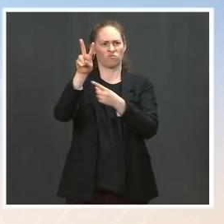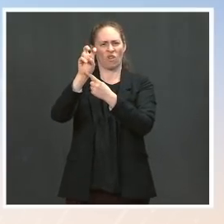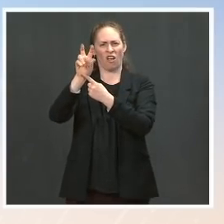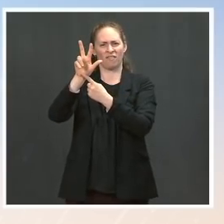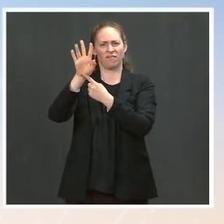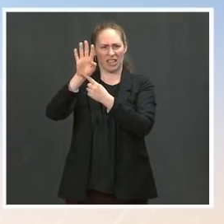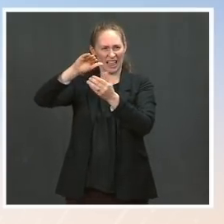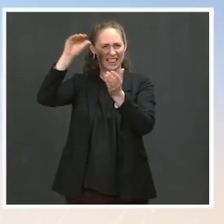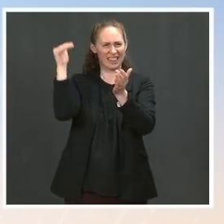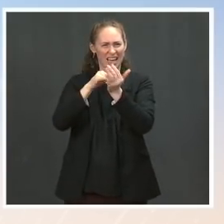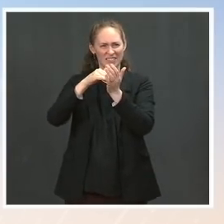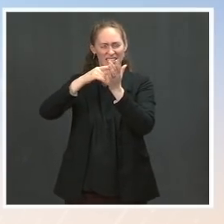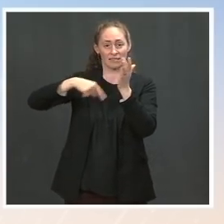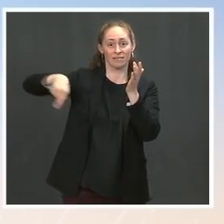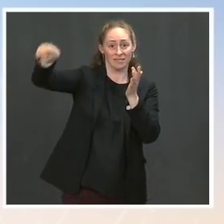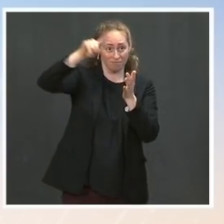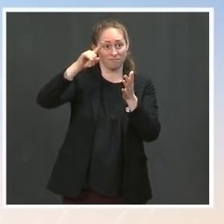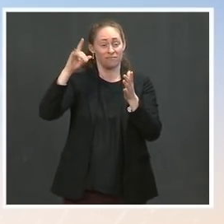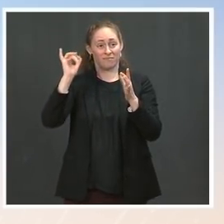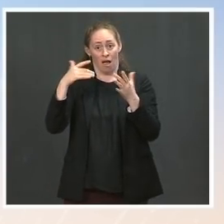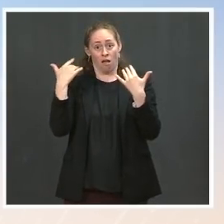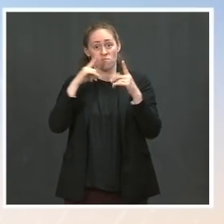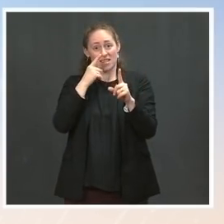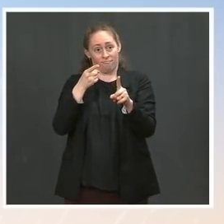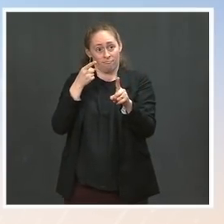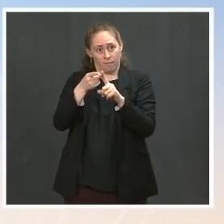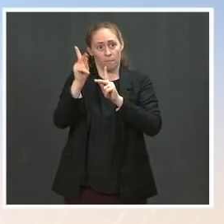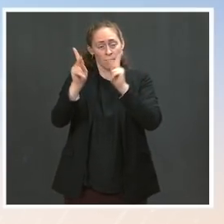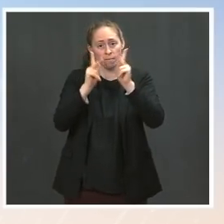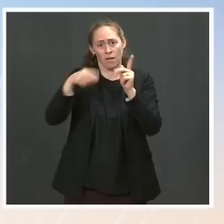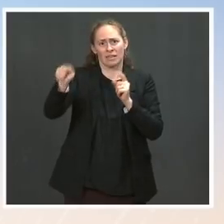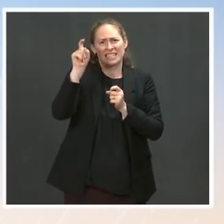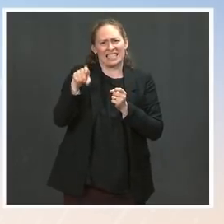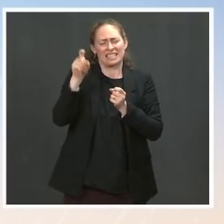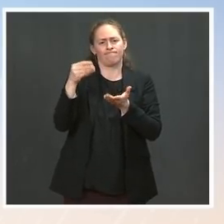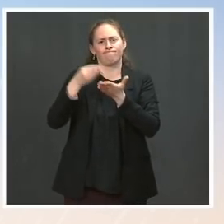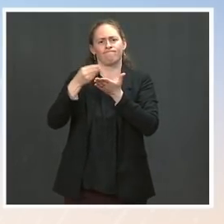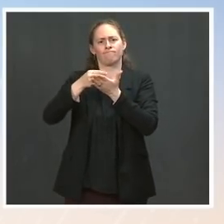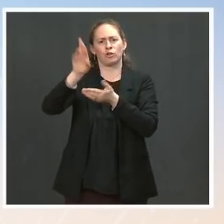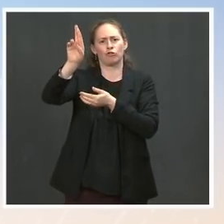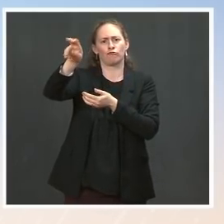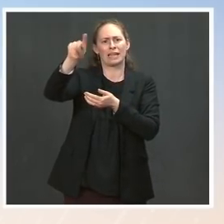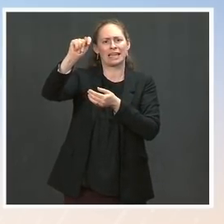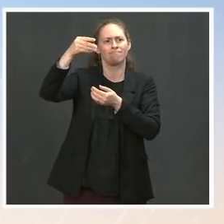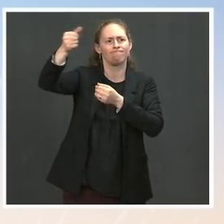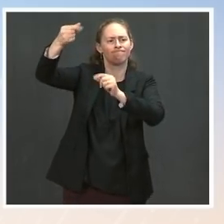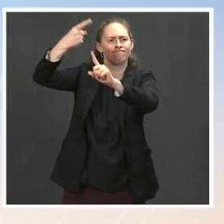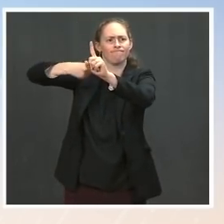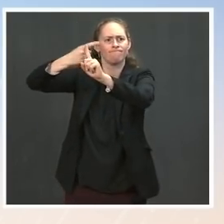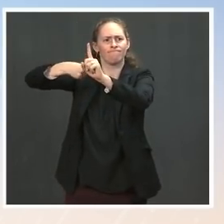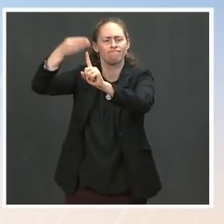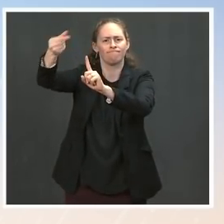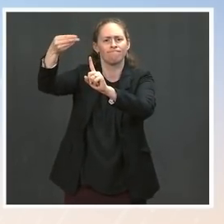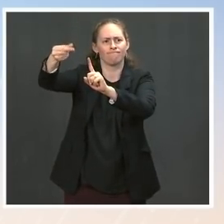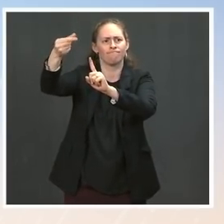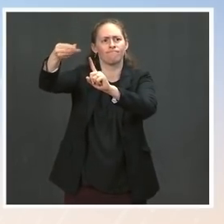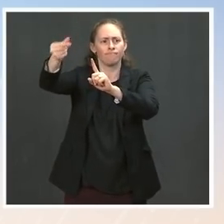one of the reasons we've proposed -- the President has proposed investing over $200 billion to increase housing supply. So these are -- they're state-by-state.